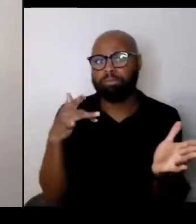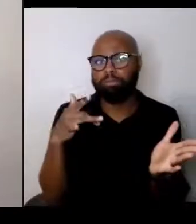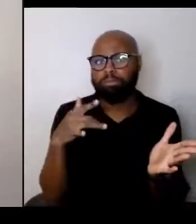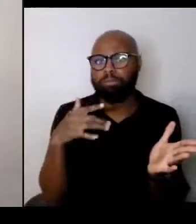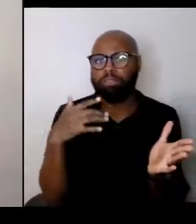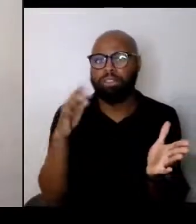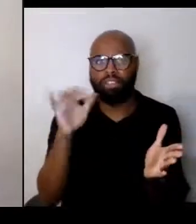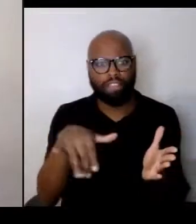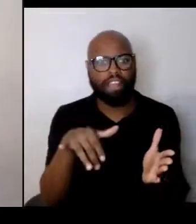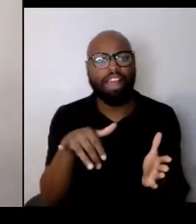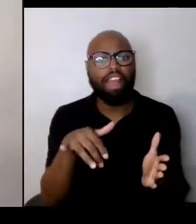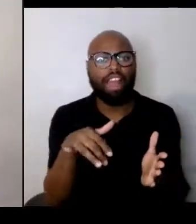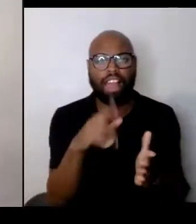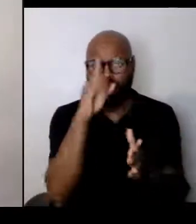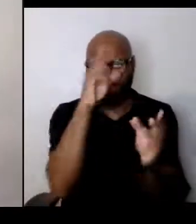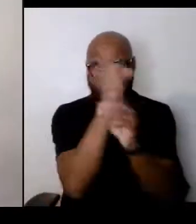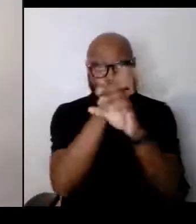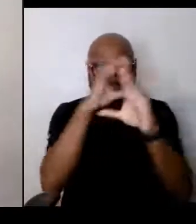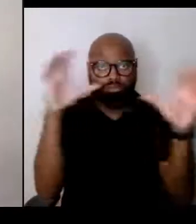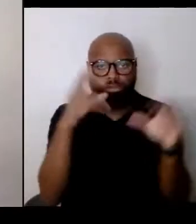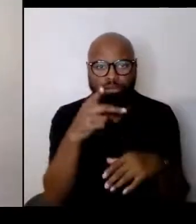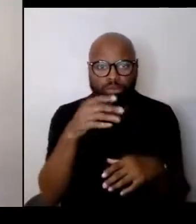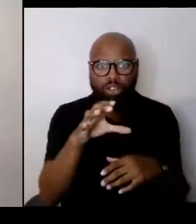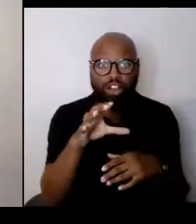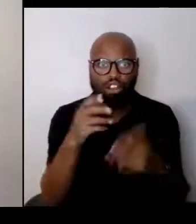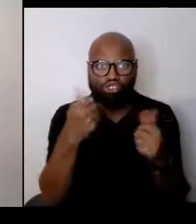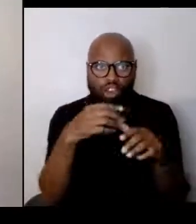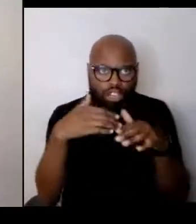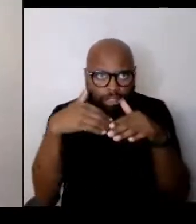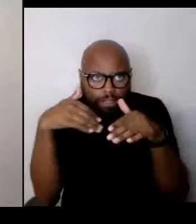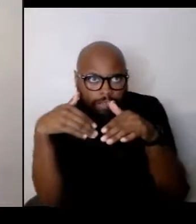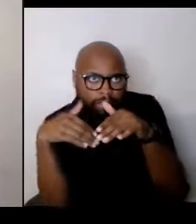trying to enter through the border to make people afraid.